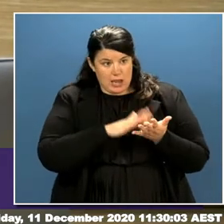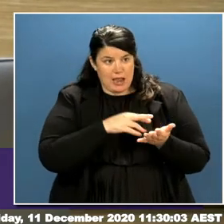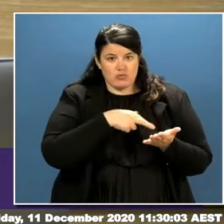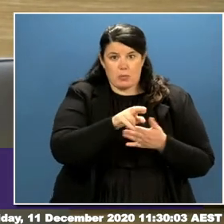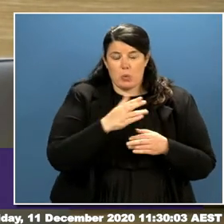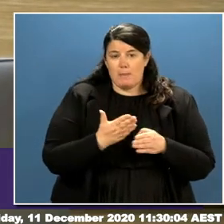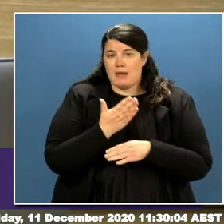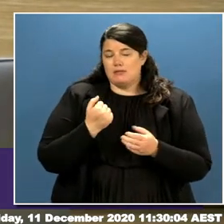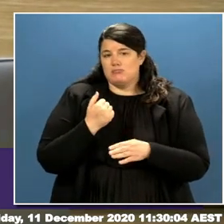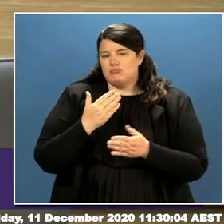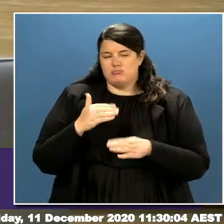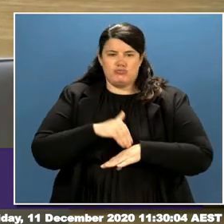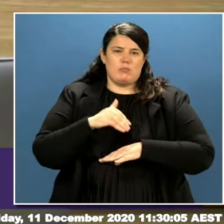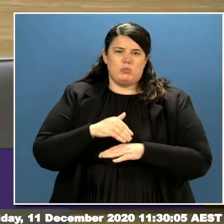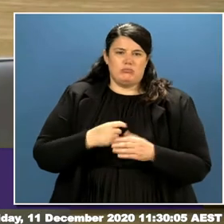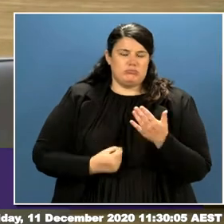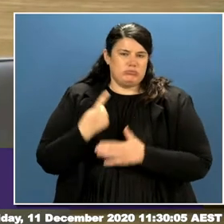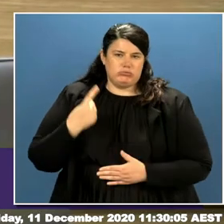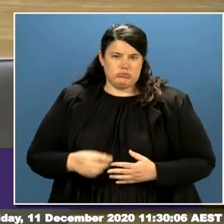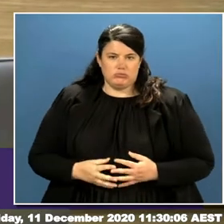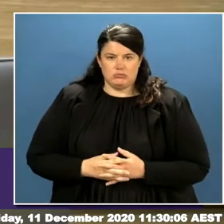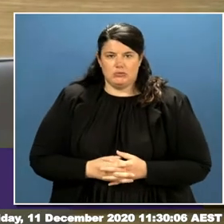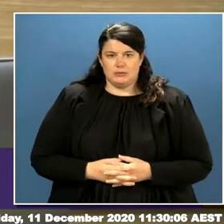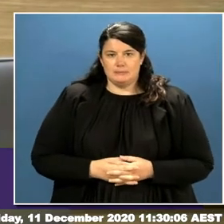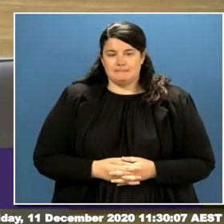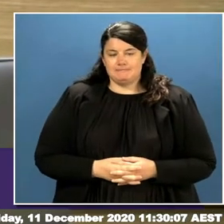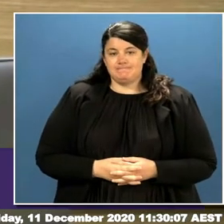Within her statement, Ms Fullwood acknowledges that stable housing